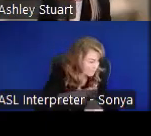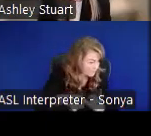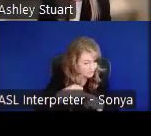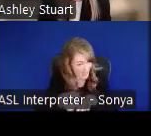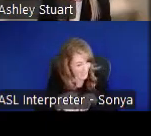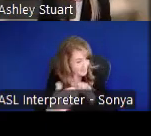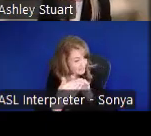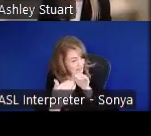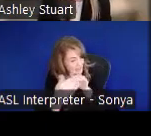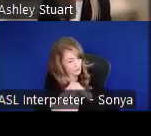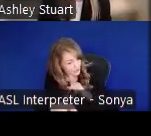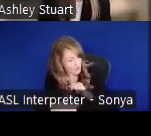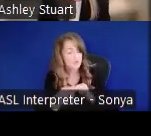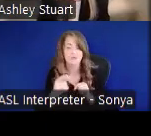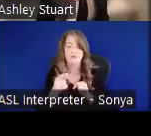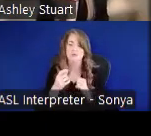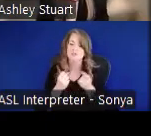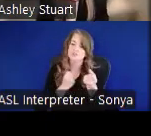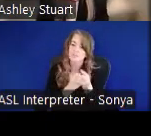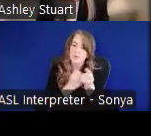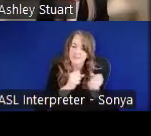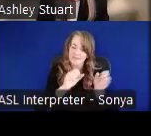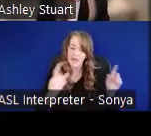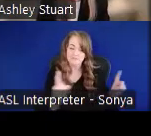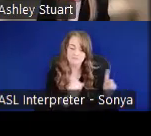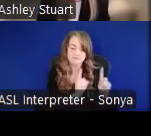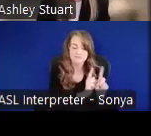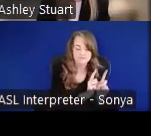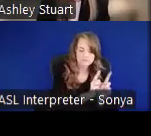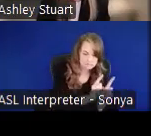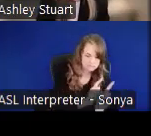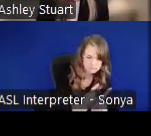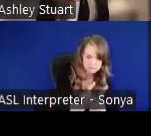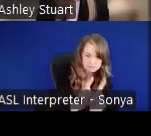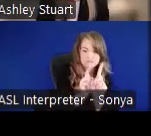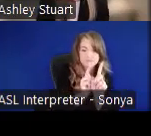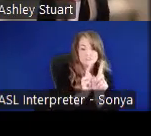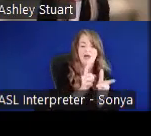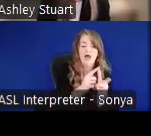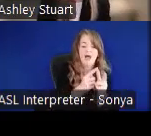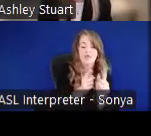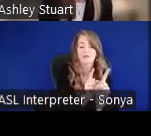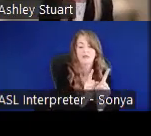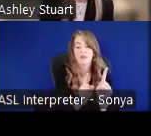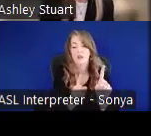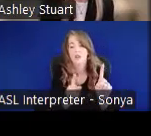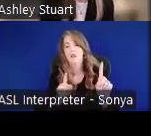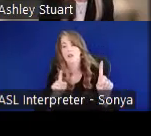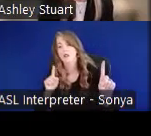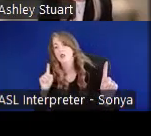integration with peers by being alongside them for a bit of time and then gradually increasing that space.